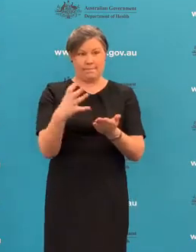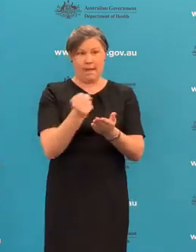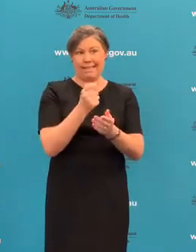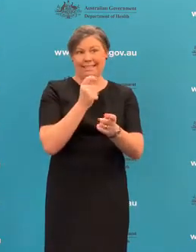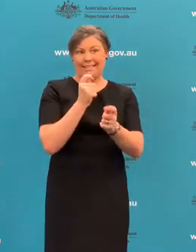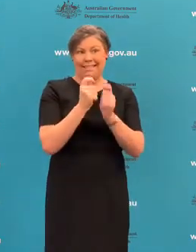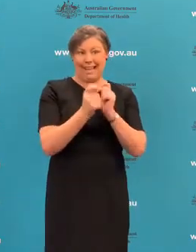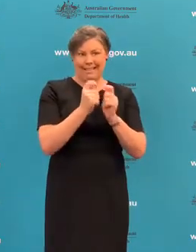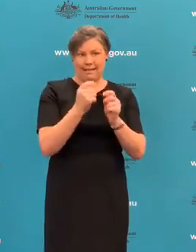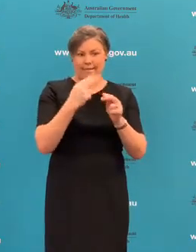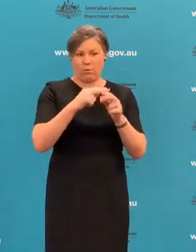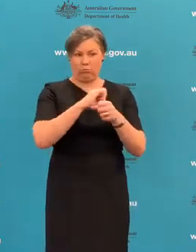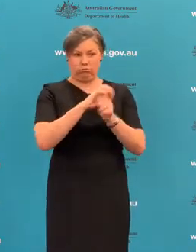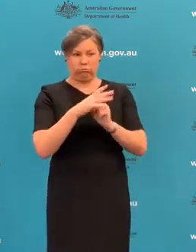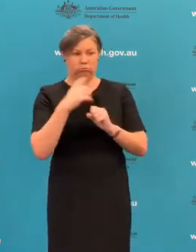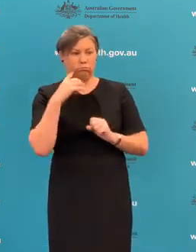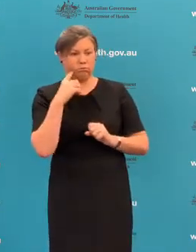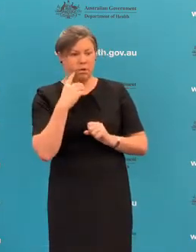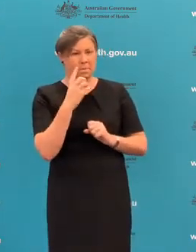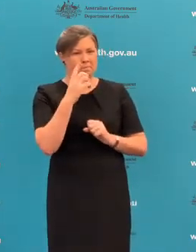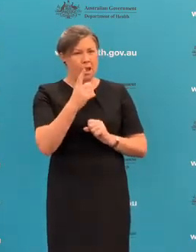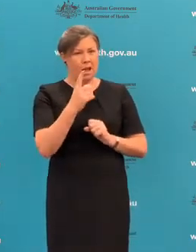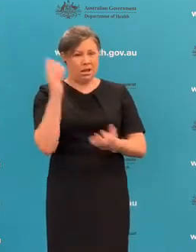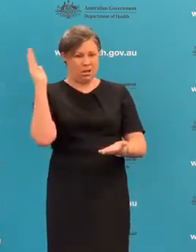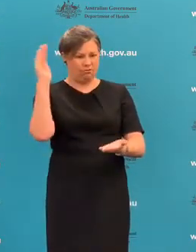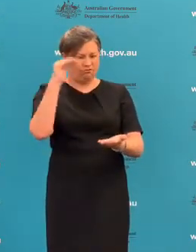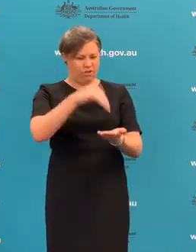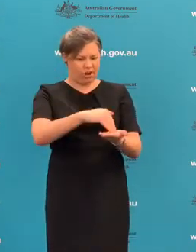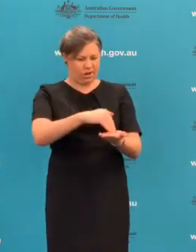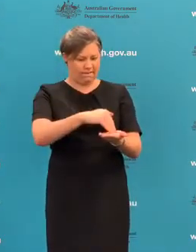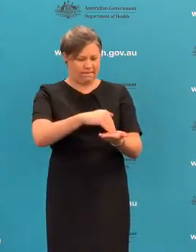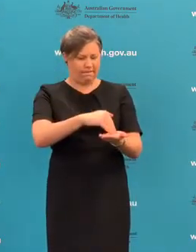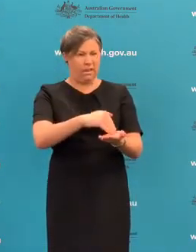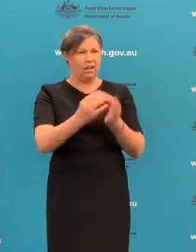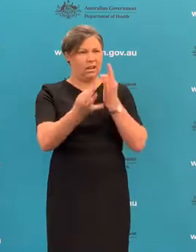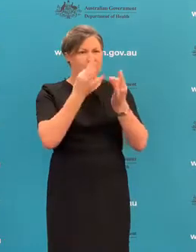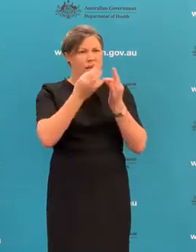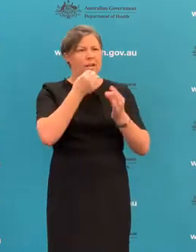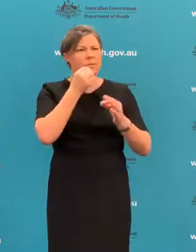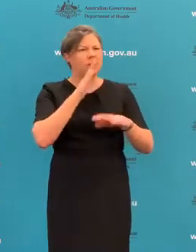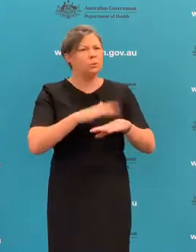COVID-19 into that vulnerable community? Thank you so the first question was